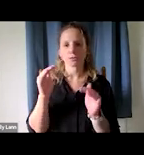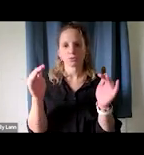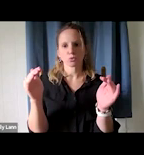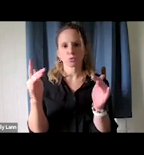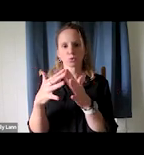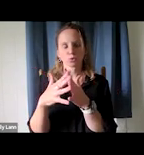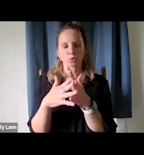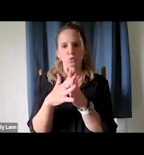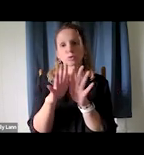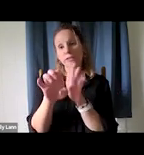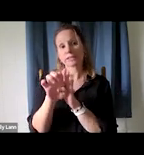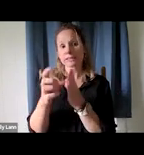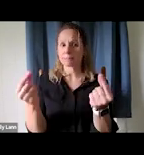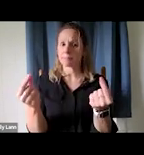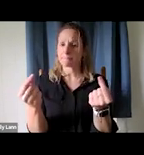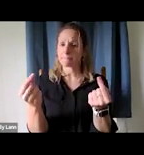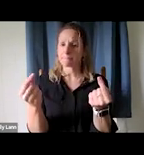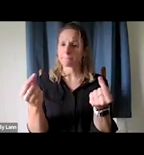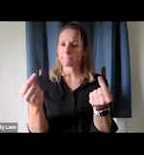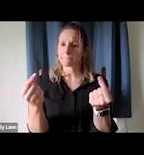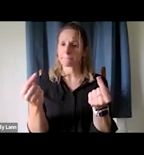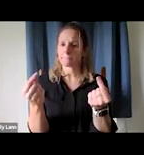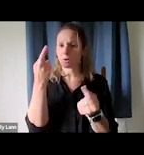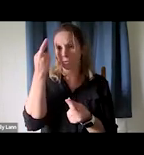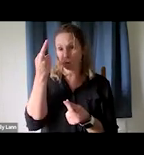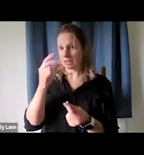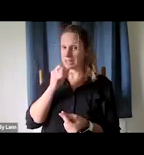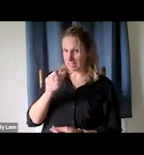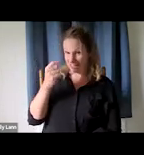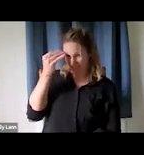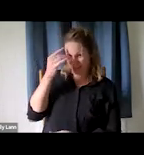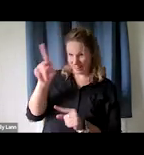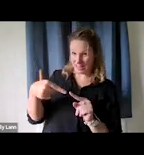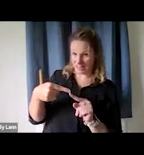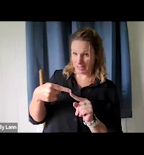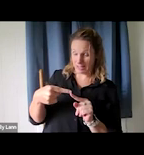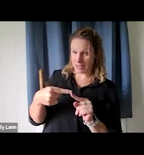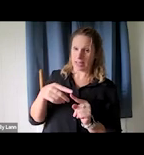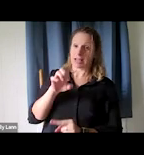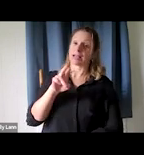Here is an example. I have some examples of conditions that we would not consider to be a substance use disorder.